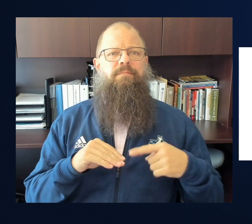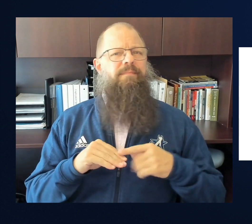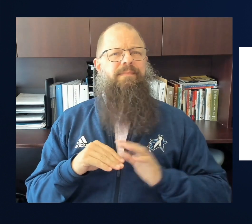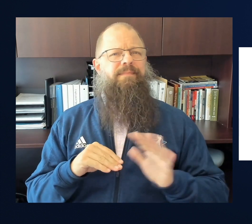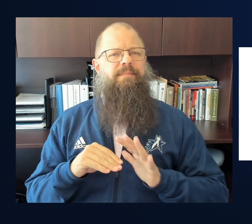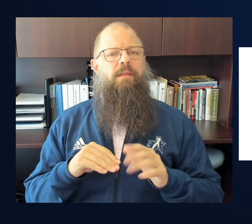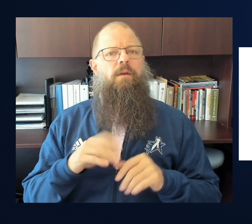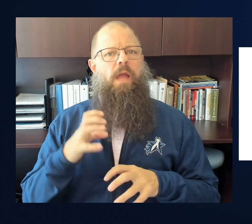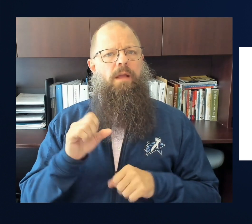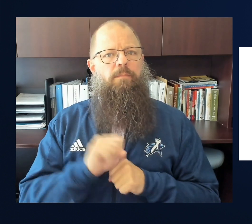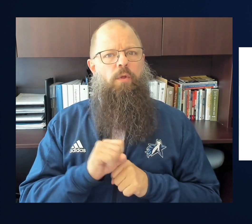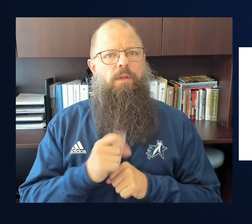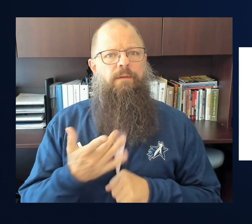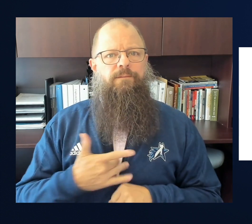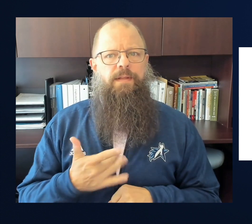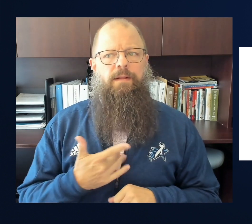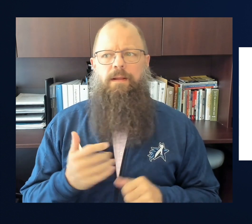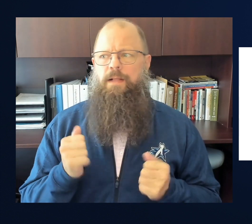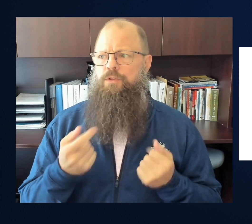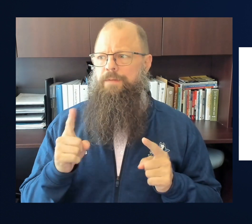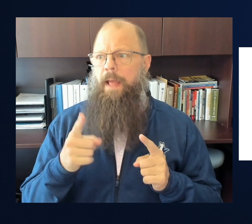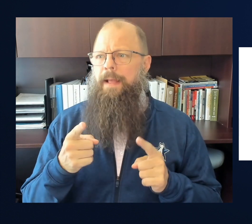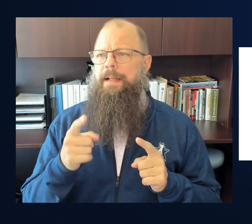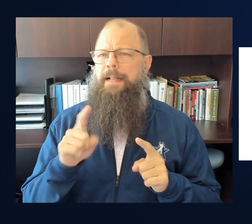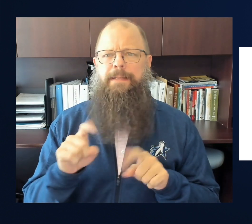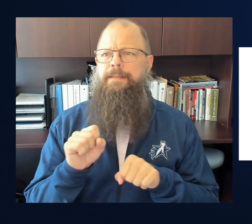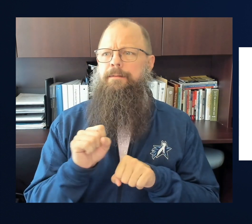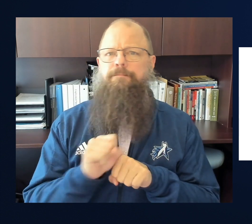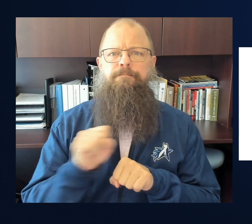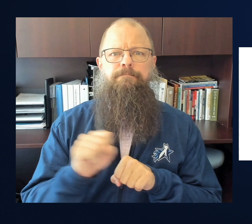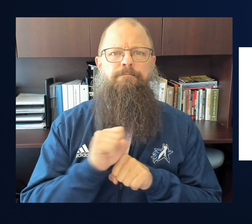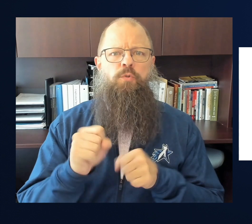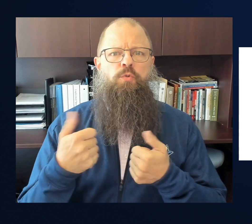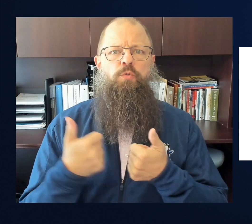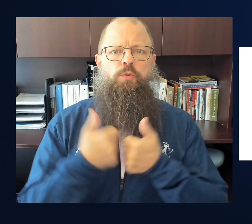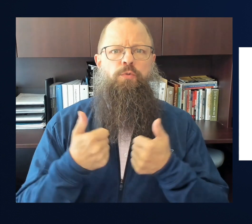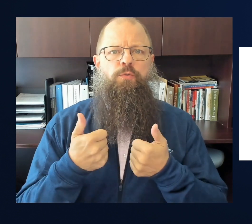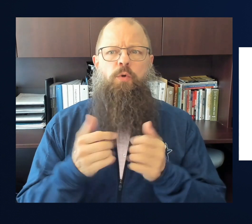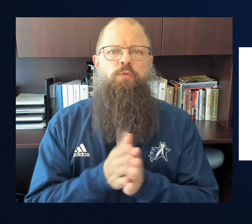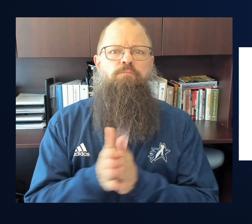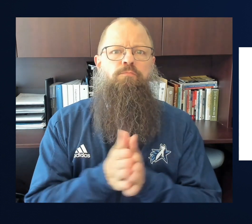You're guaranteed to have an employee that is frustrated and discouraged by that type of goal.